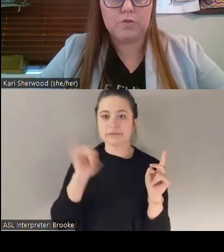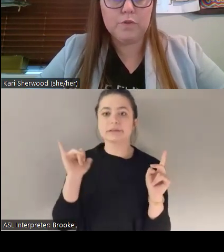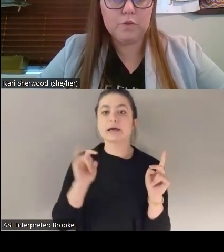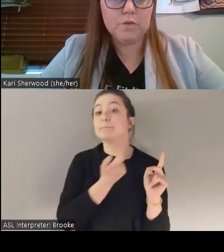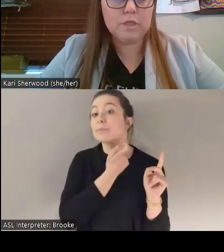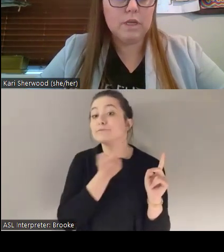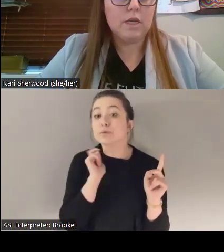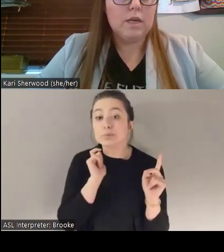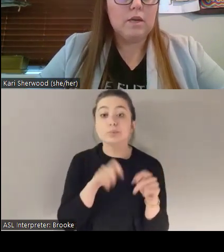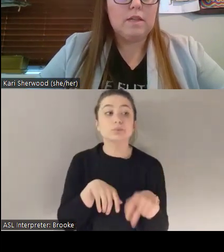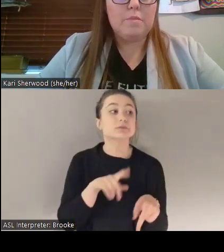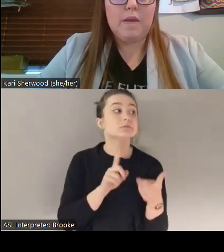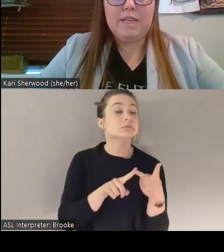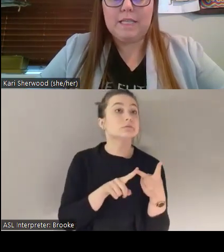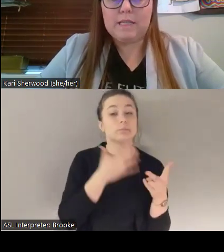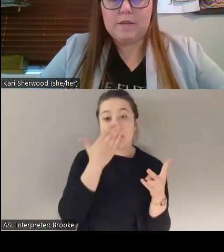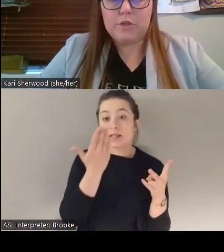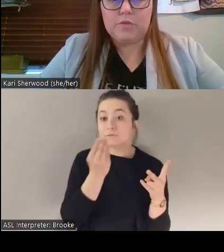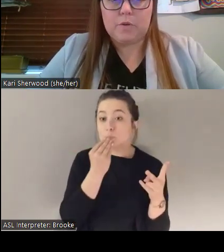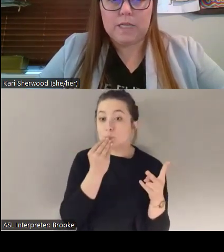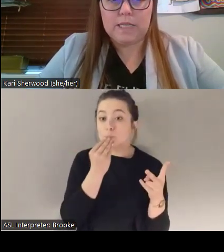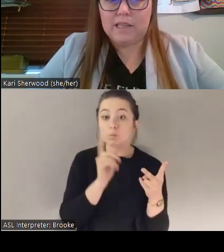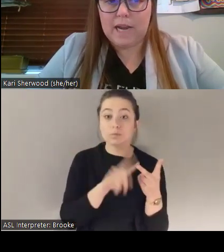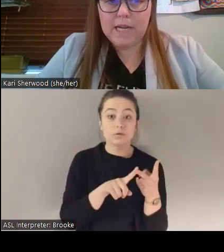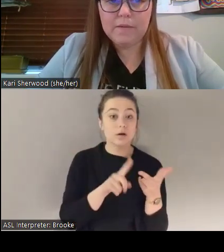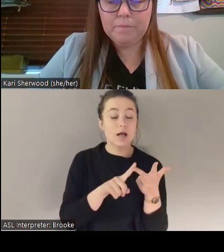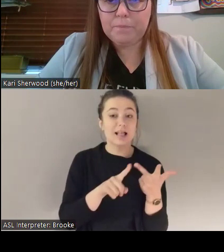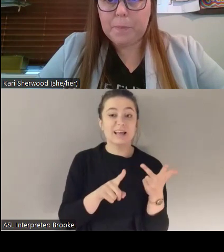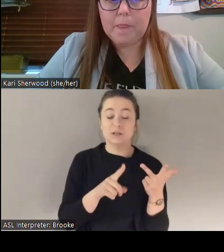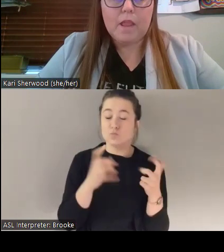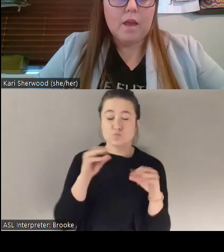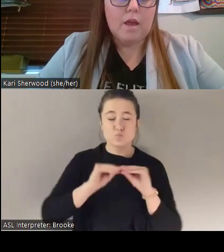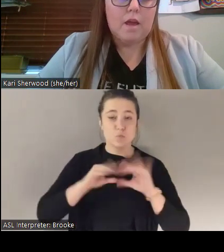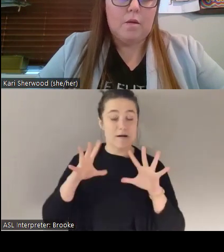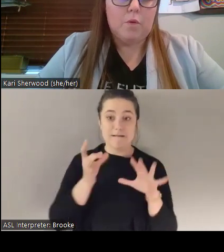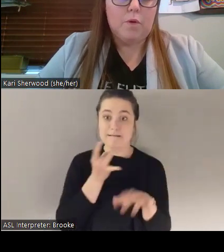foods. They may be sensitive to fluorescent lighting.